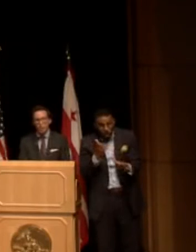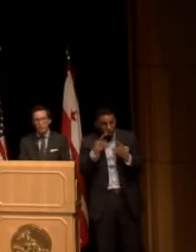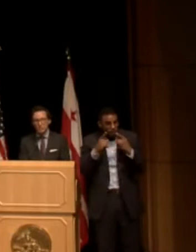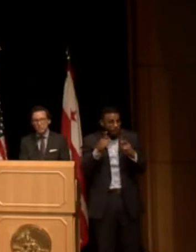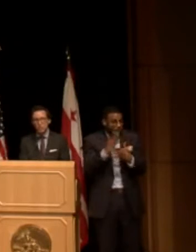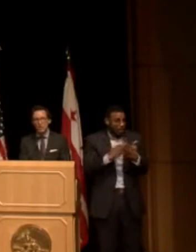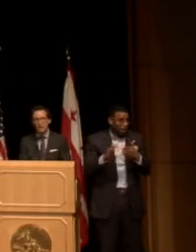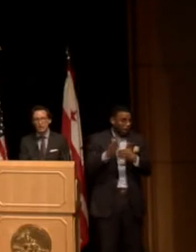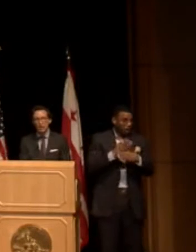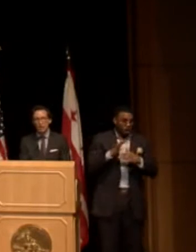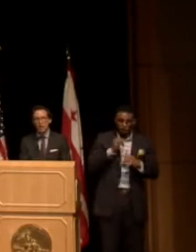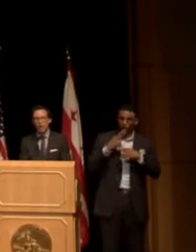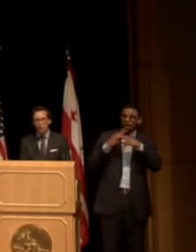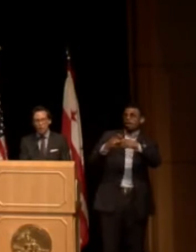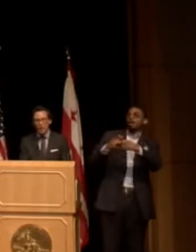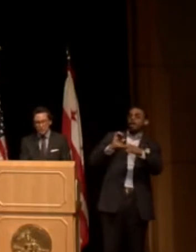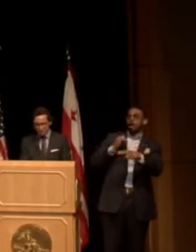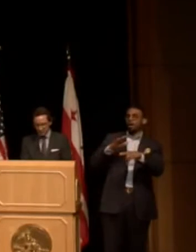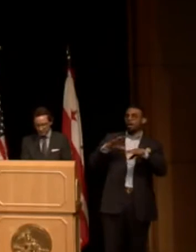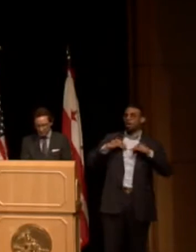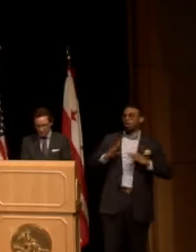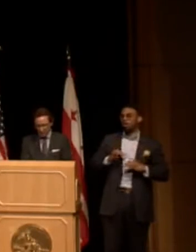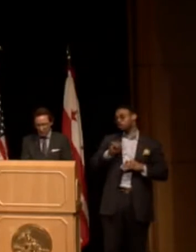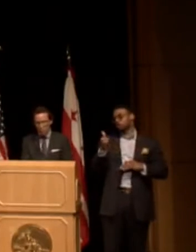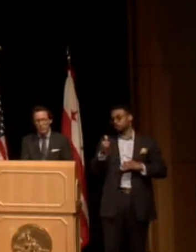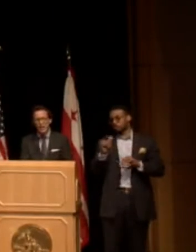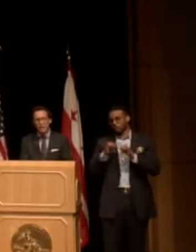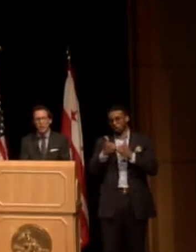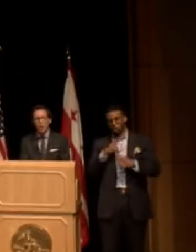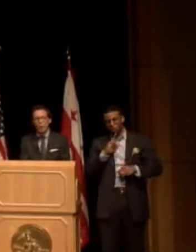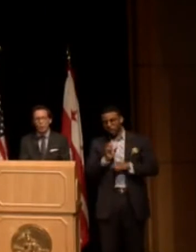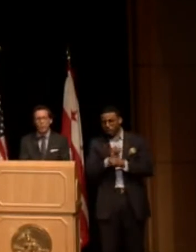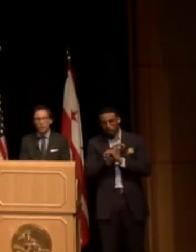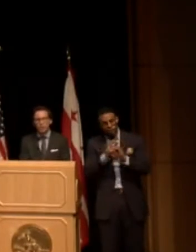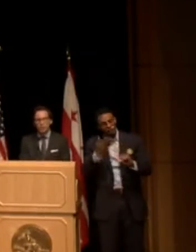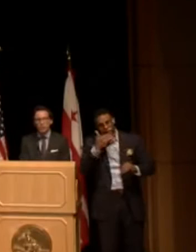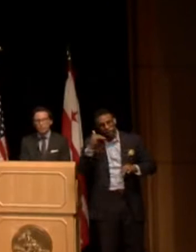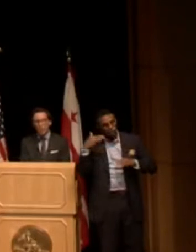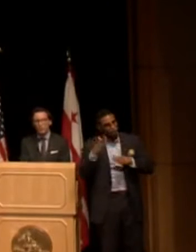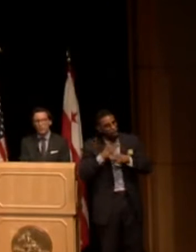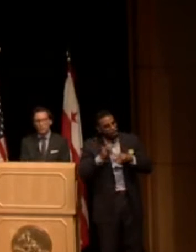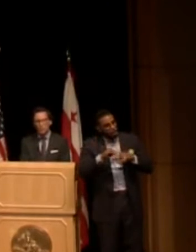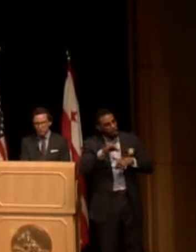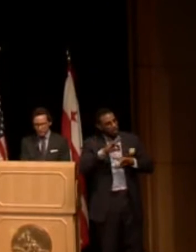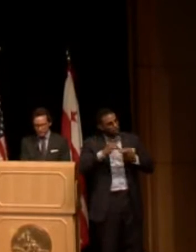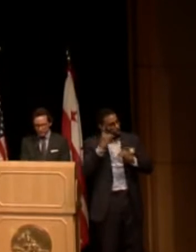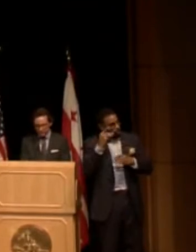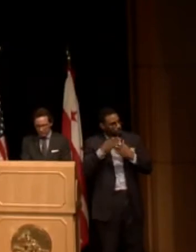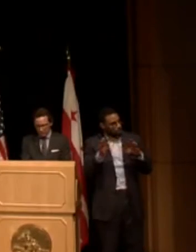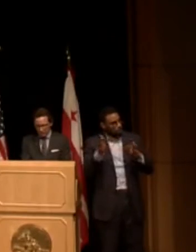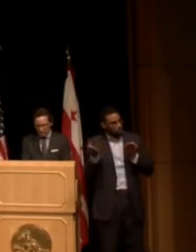PARTNERS WHO WE LIKE TO CALL OUR OWNER AGENCIES AND WE REALLY HAVE NO BETTER PARTNER THAN THE DEPARTMENT OF GENERAL SERVICES